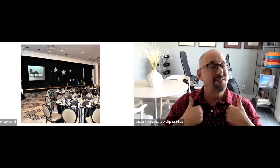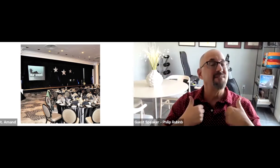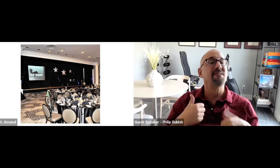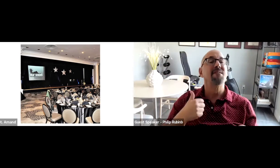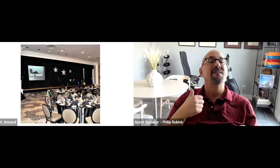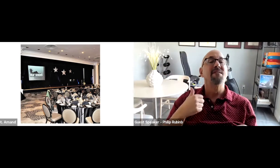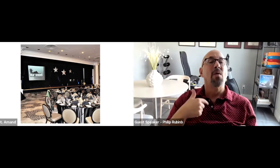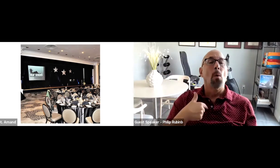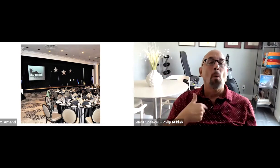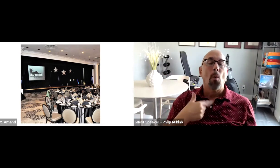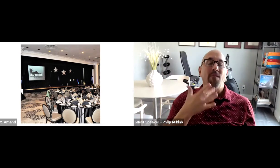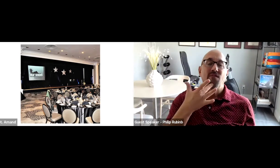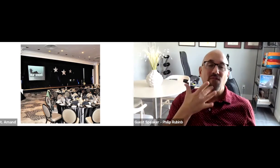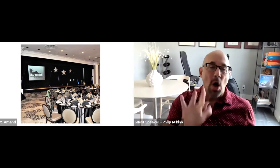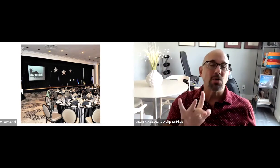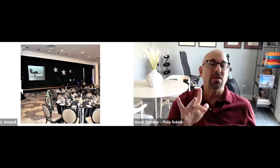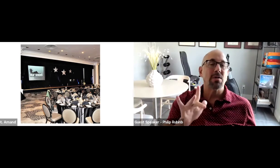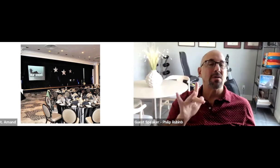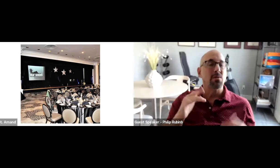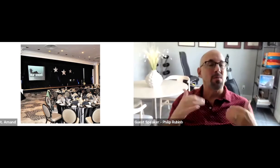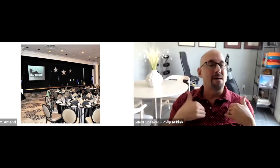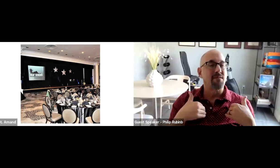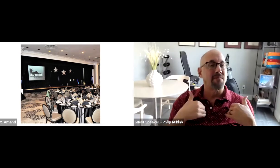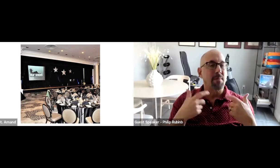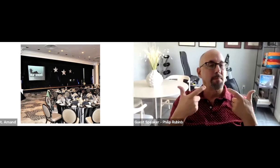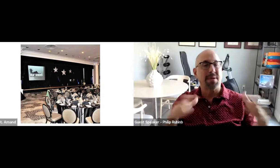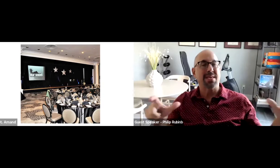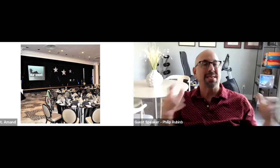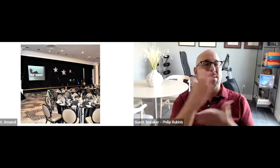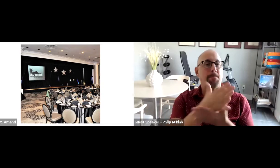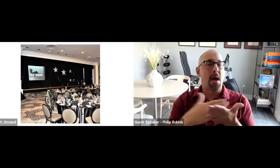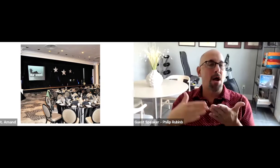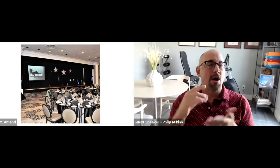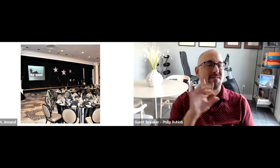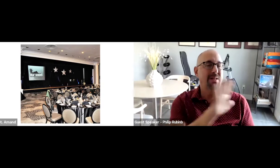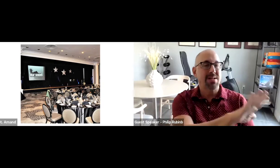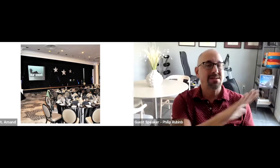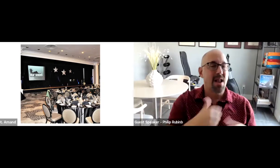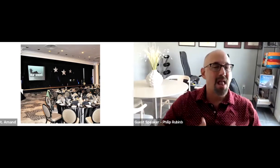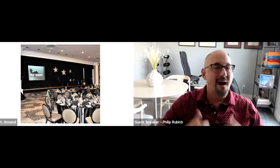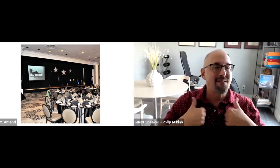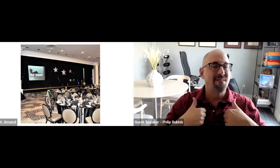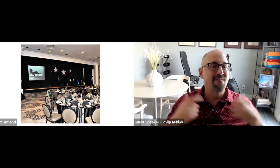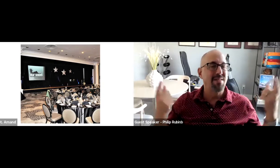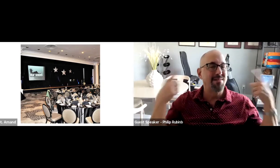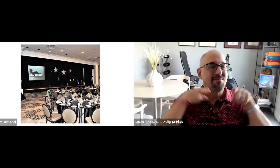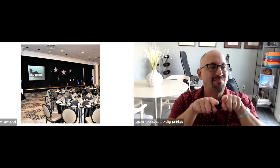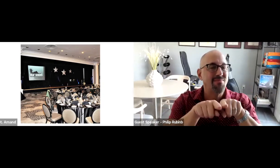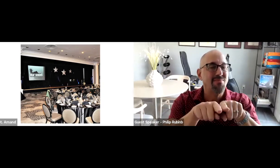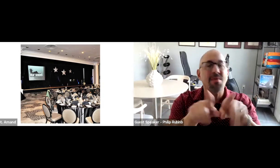and to wrap it up, what a wonderful life, and we are so very fortunate to have had